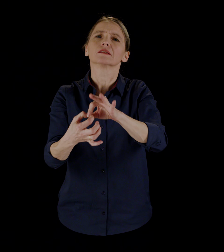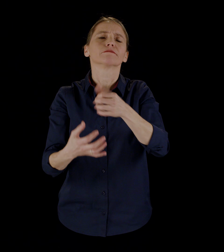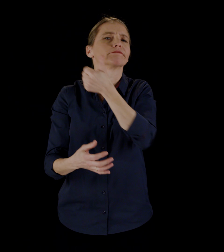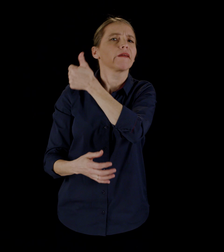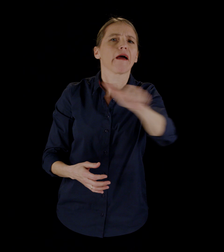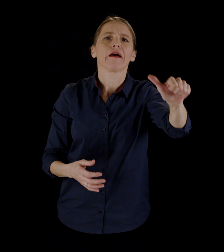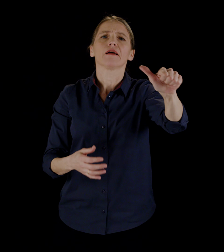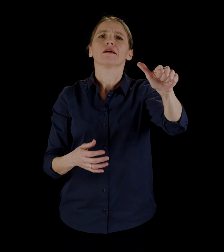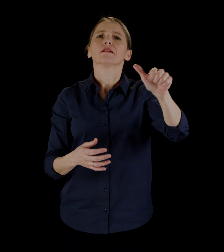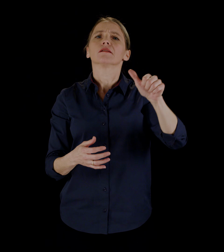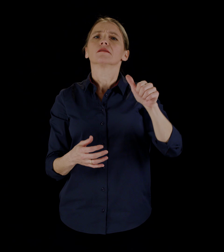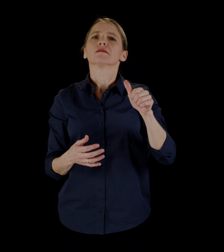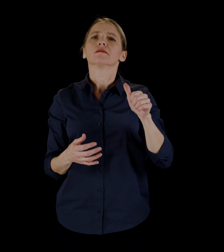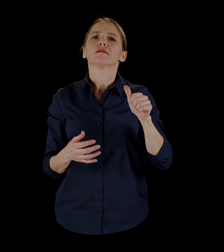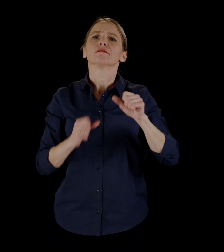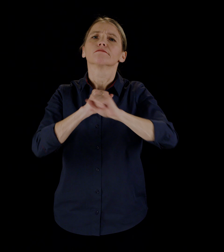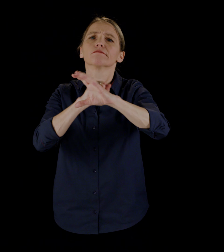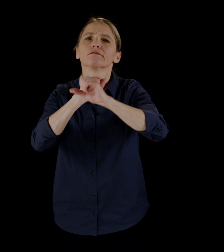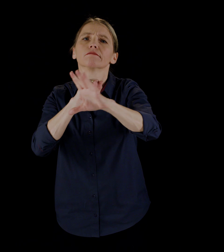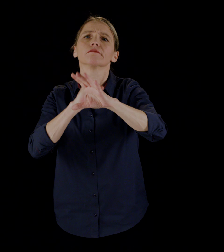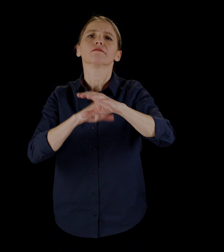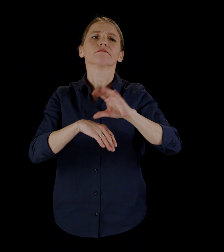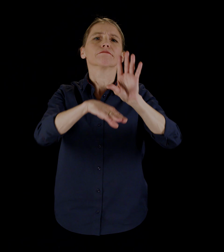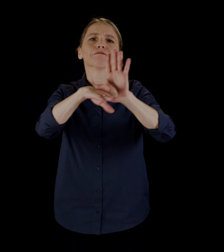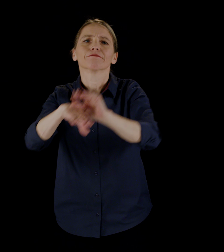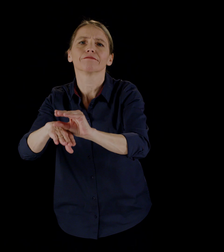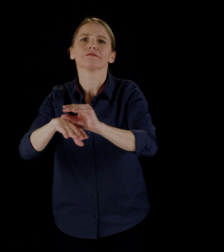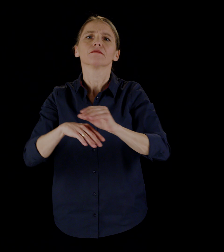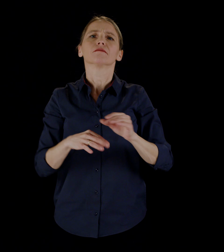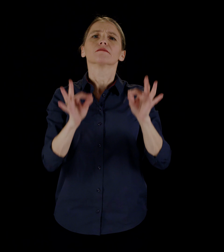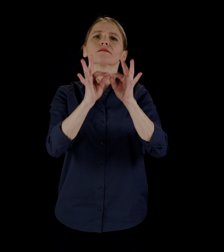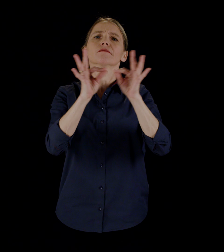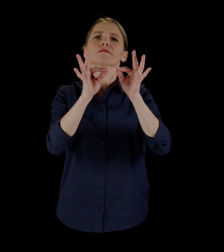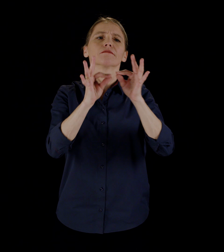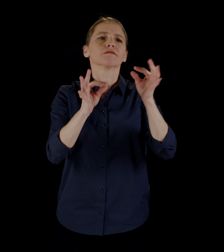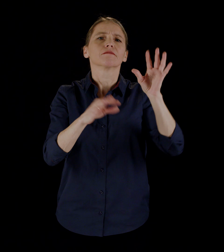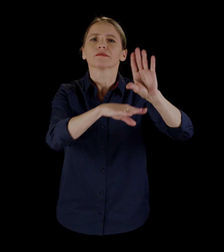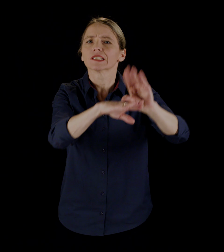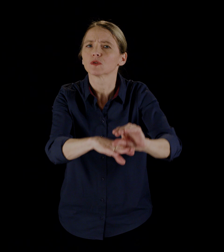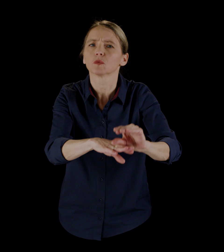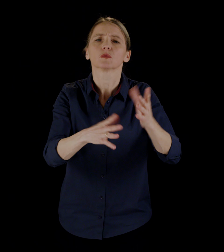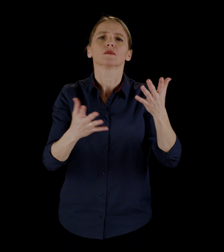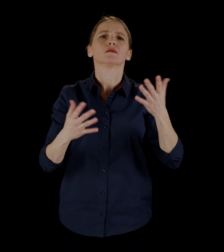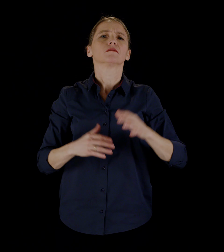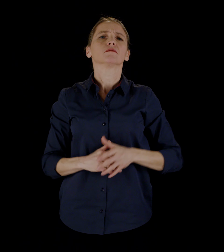Code ISPs must identify if prices include taxes and any other limitations.